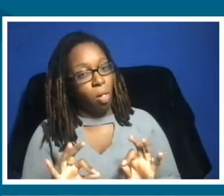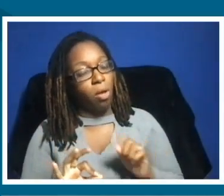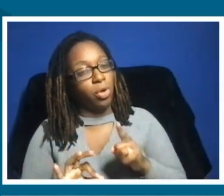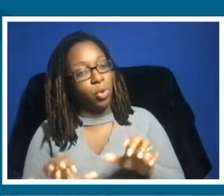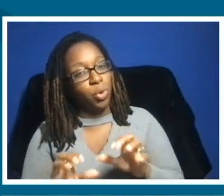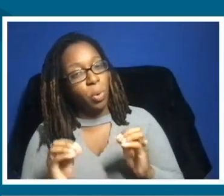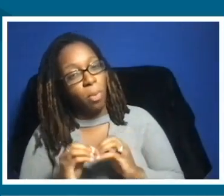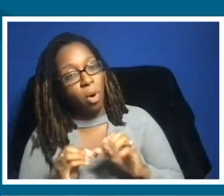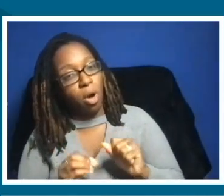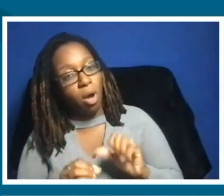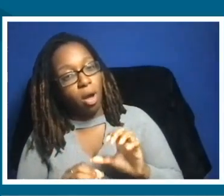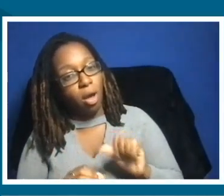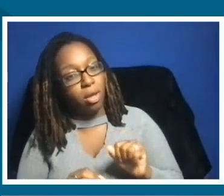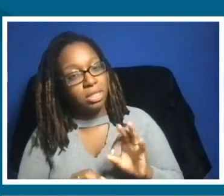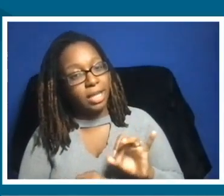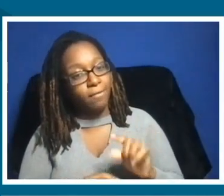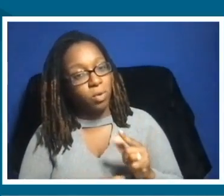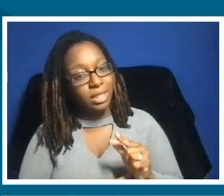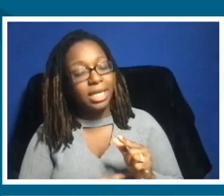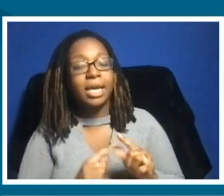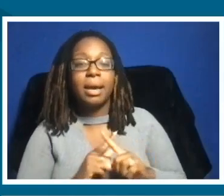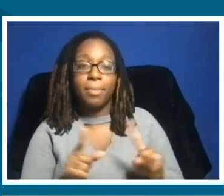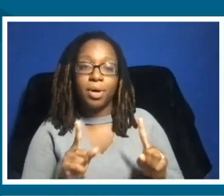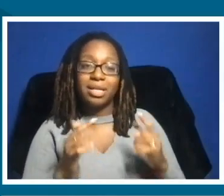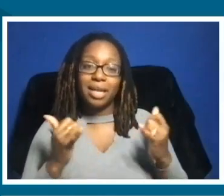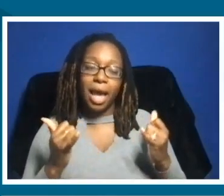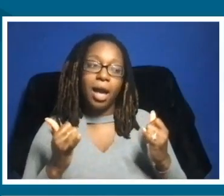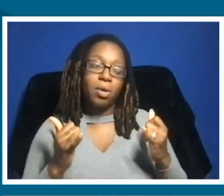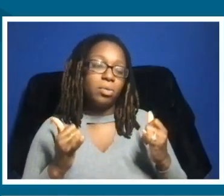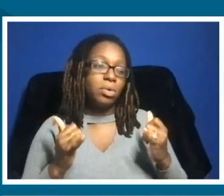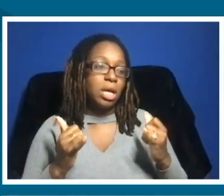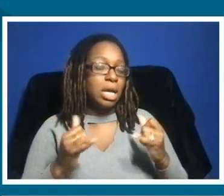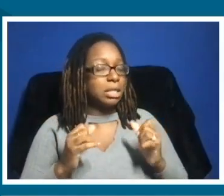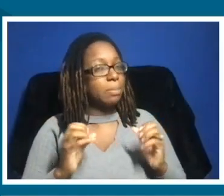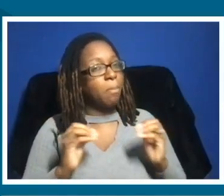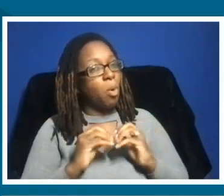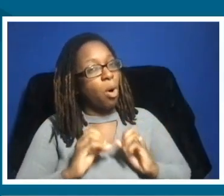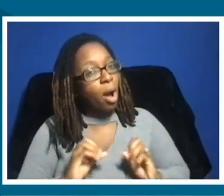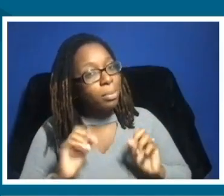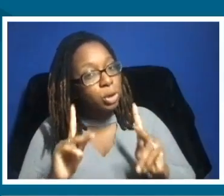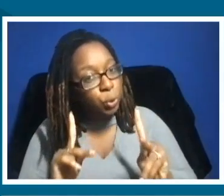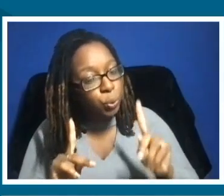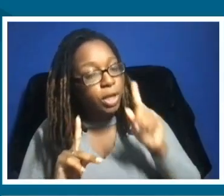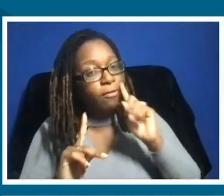but the door is open for this to be a long um